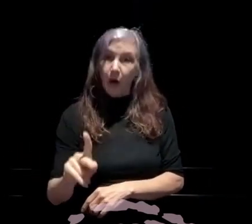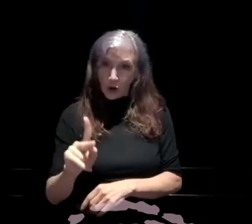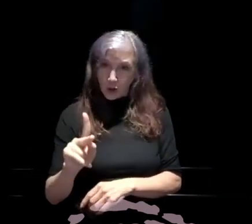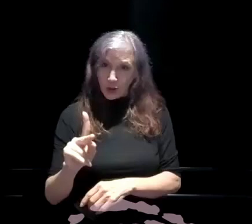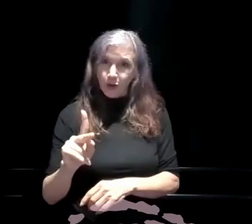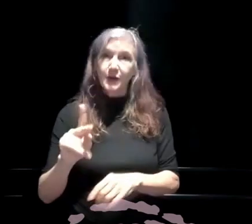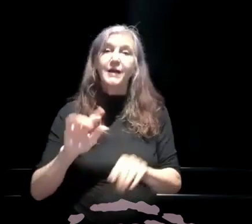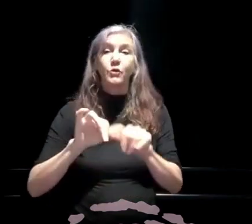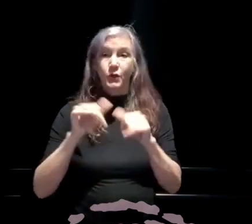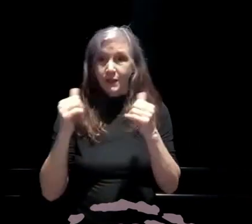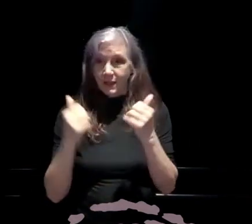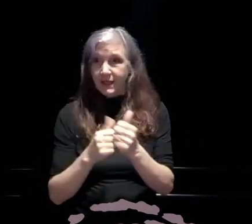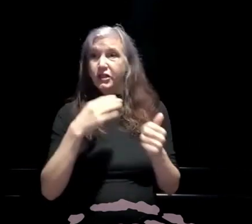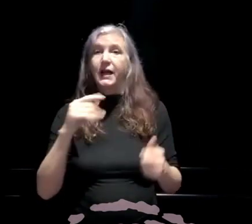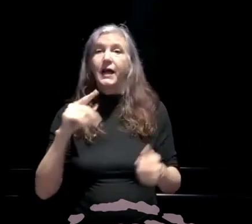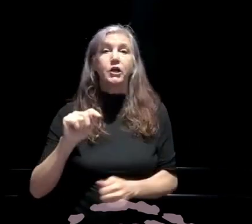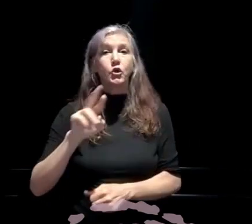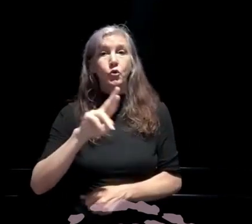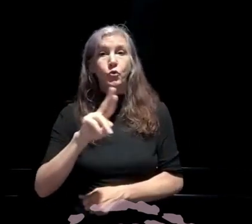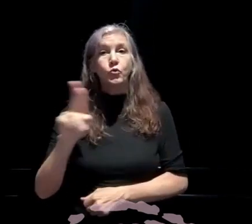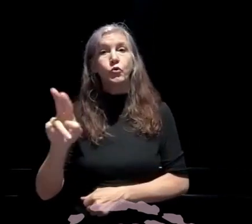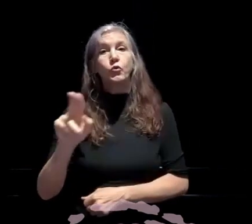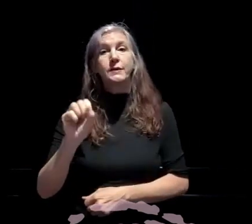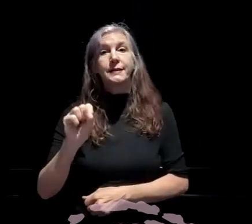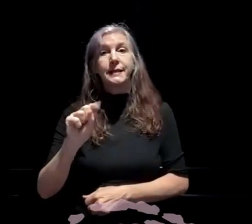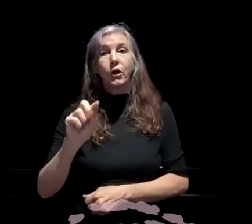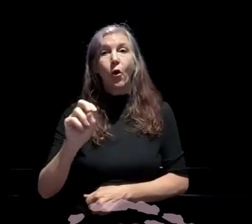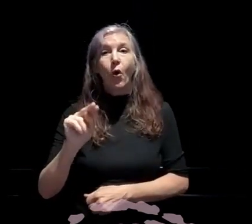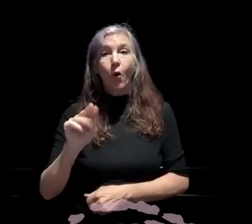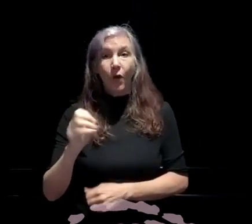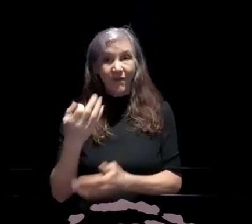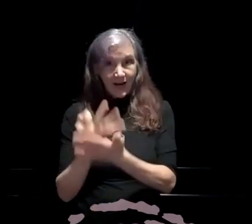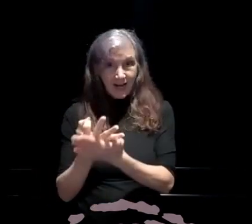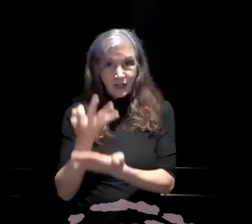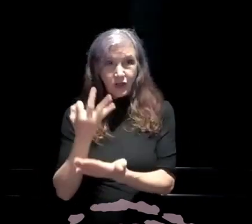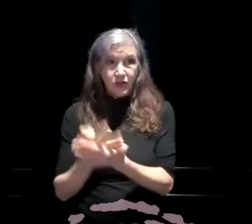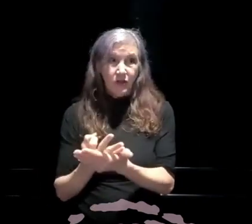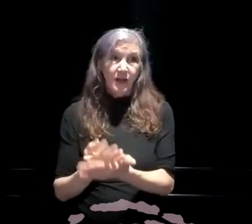Let's give it up.